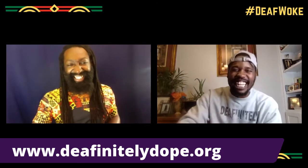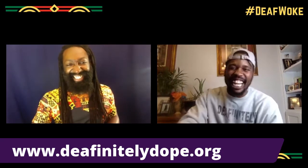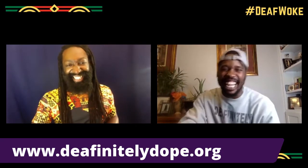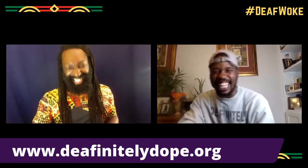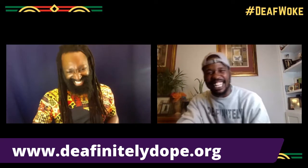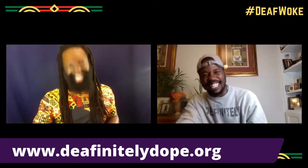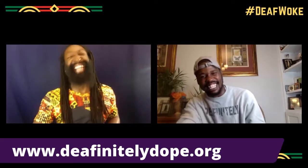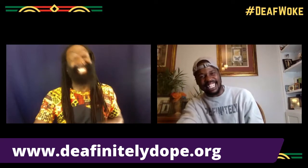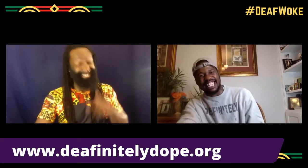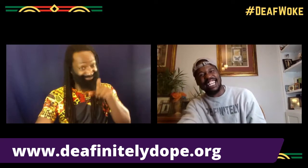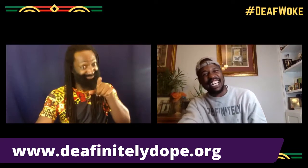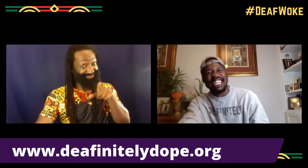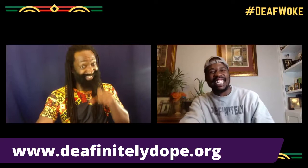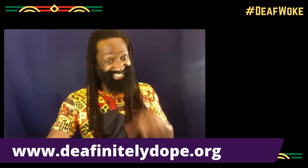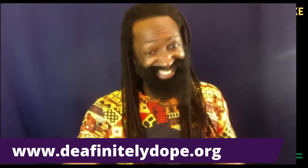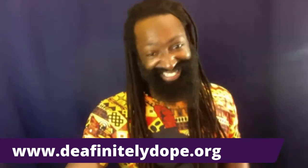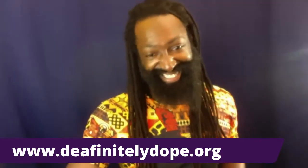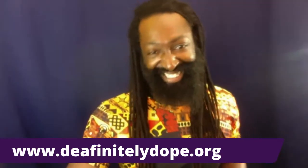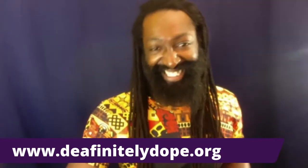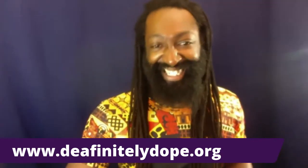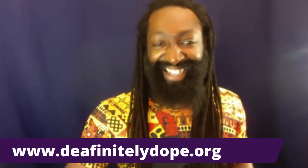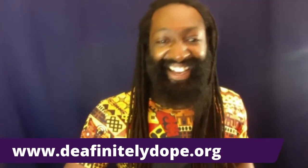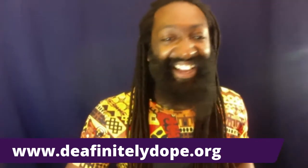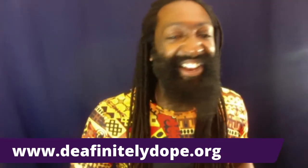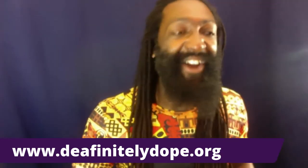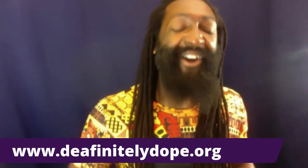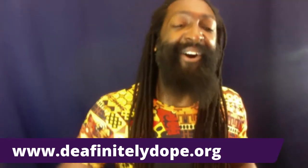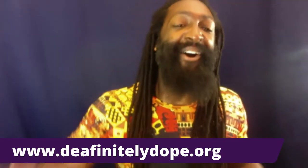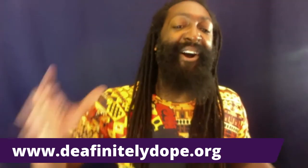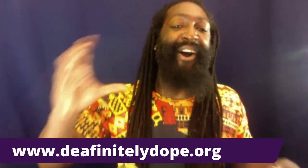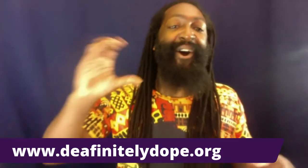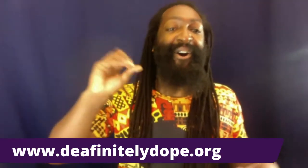Yes, yes I feel that. Gotta get blessings.